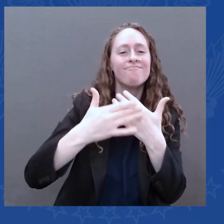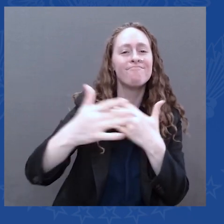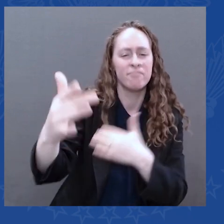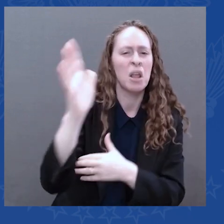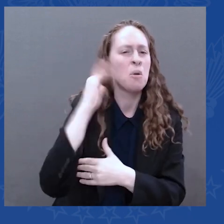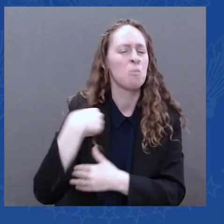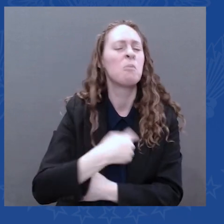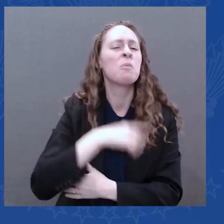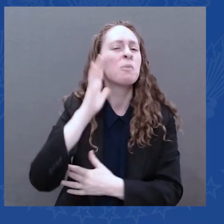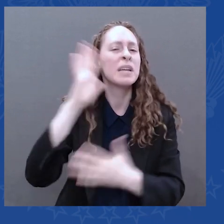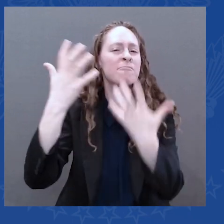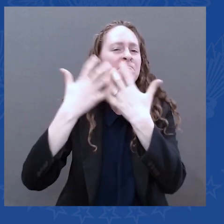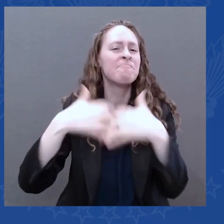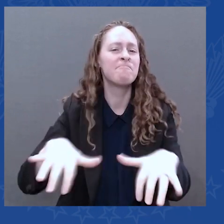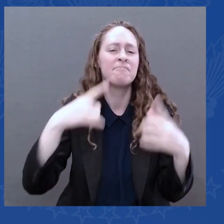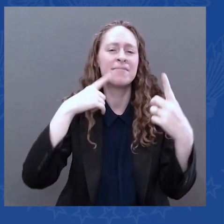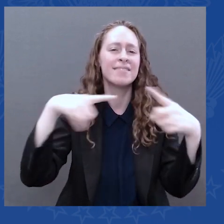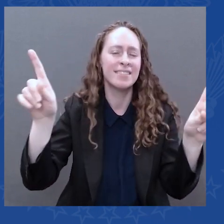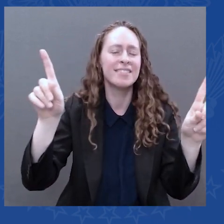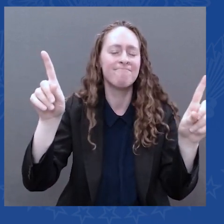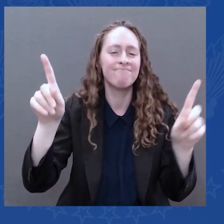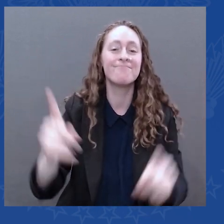President Von Der Leyen: Thank you very much. President Biden: Thank you, everyone.